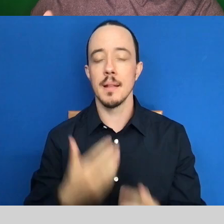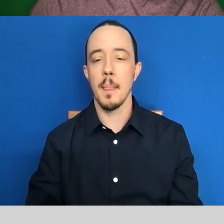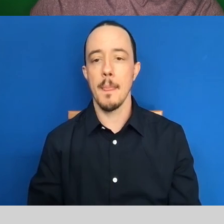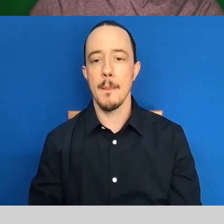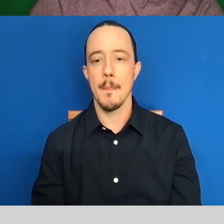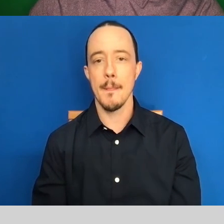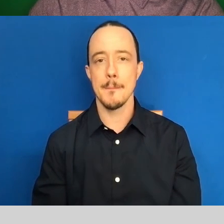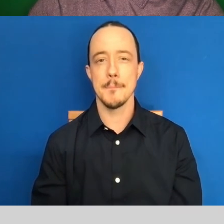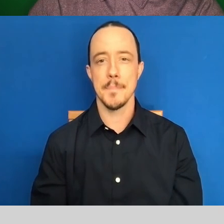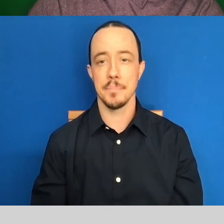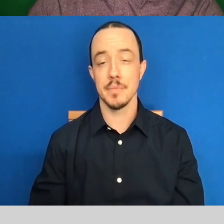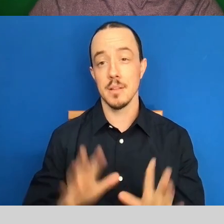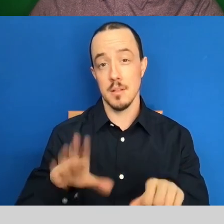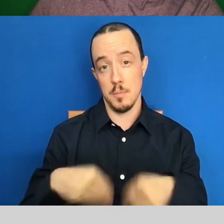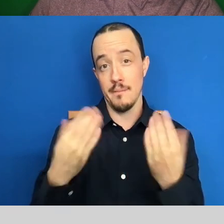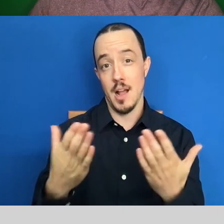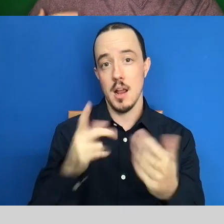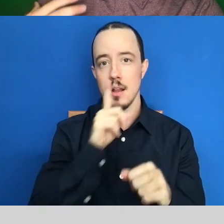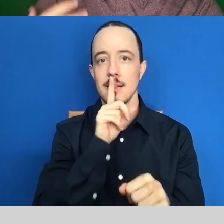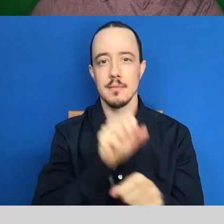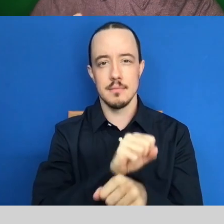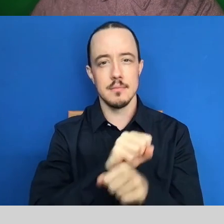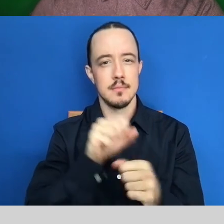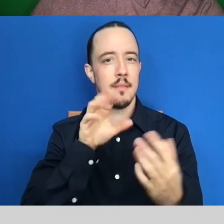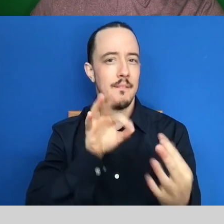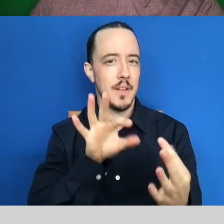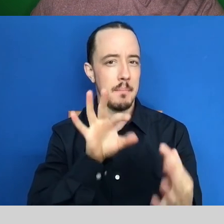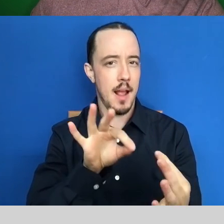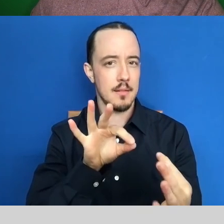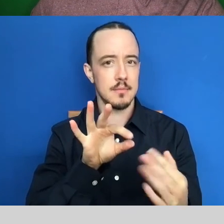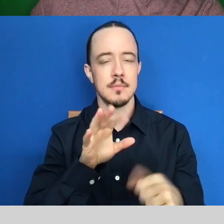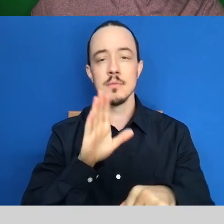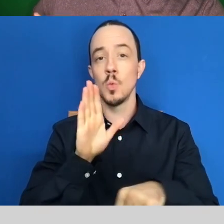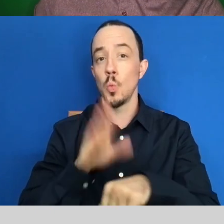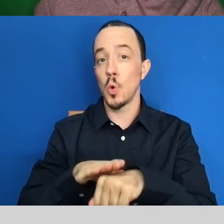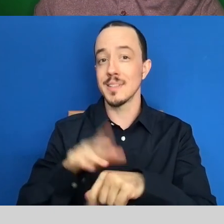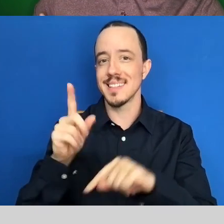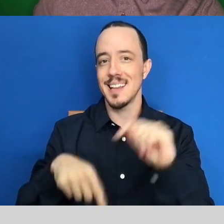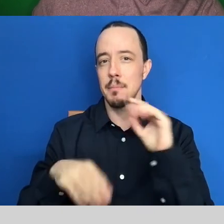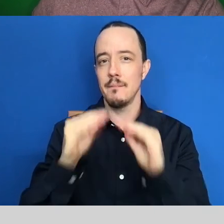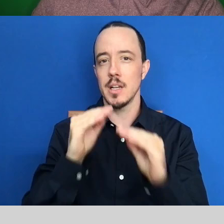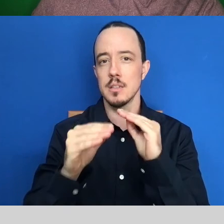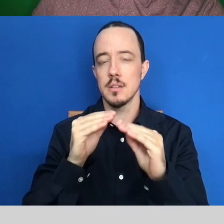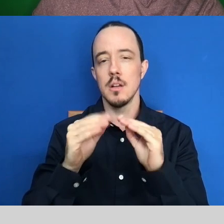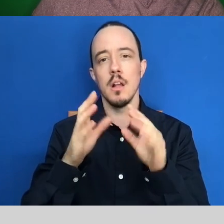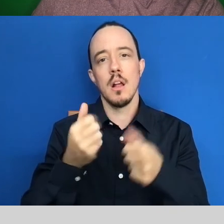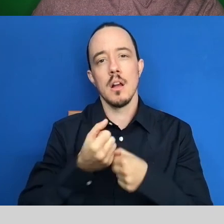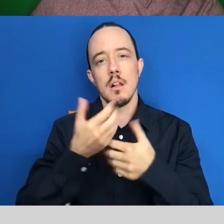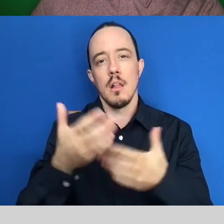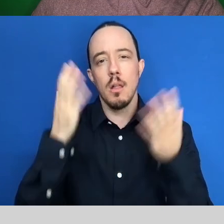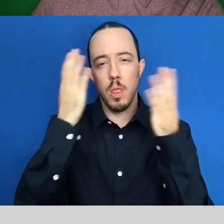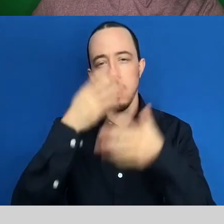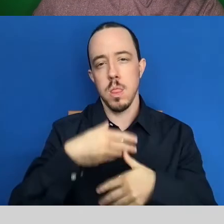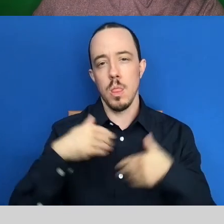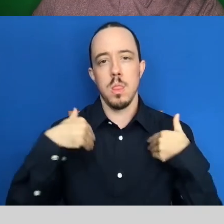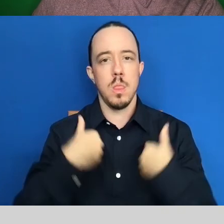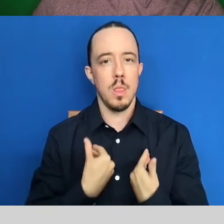I leave you with a reiteration of a few points. Provide actionable feedback. Warnings that can't be fixed will lead to signal fatigue